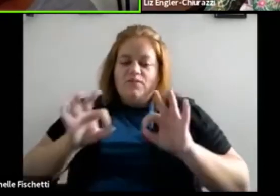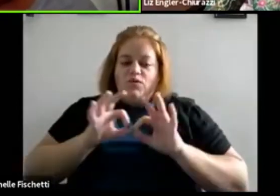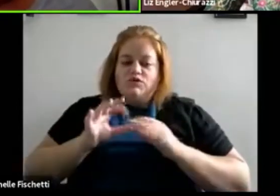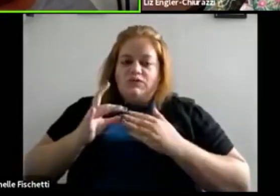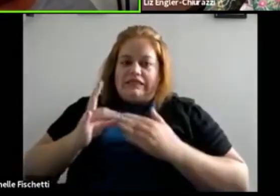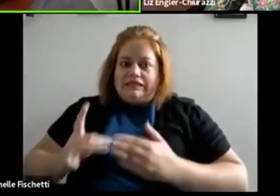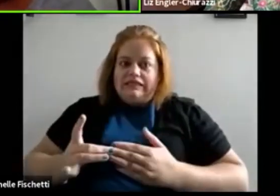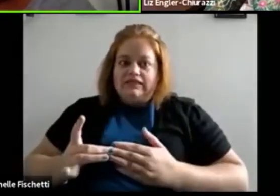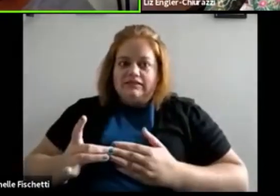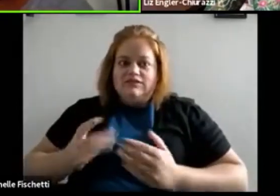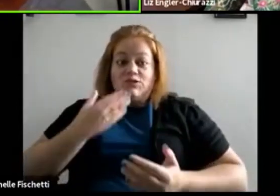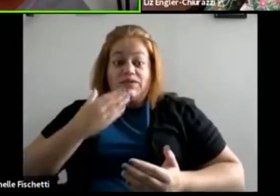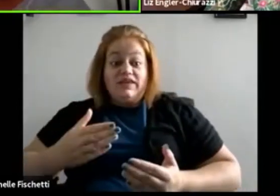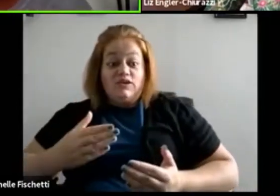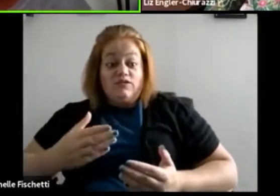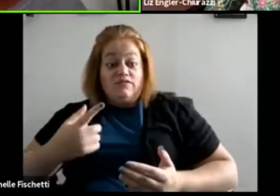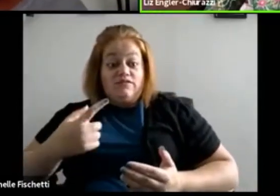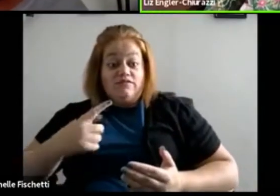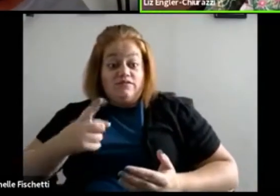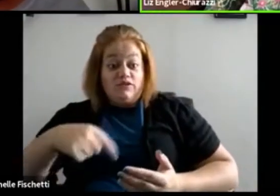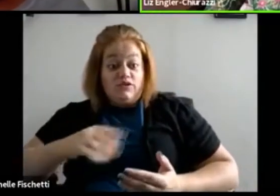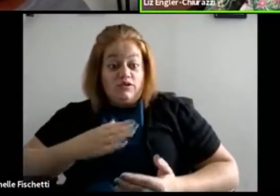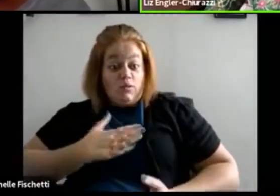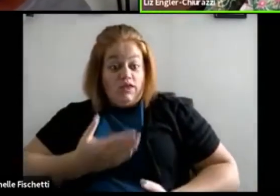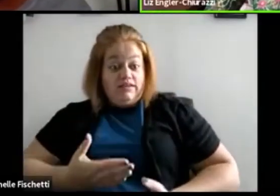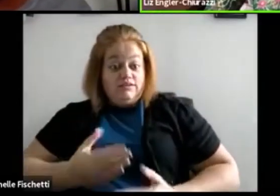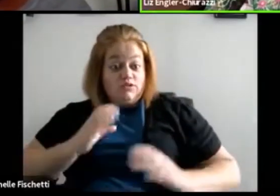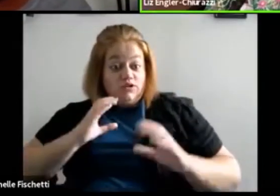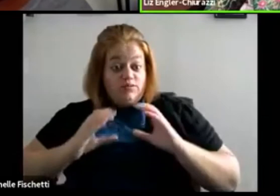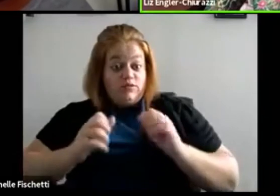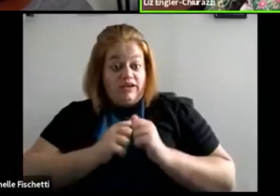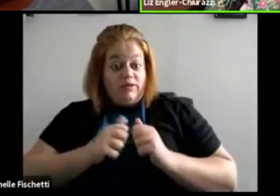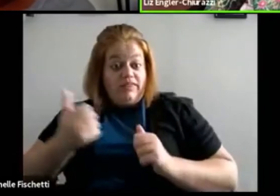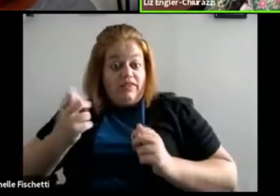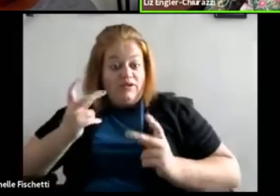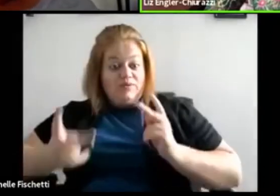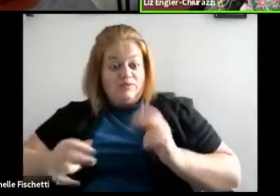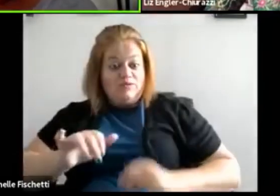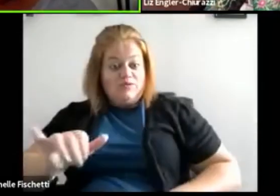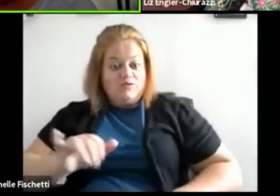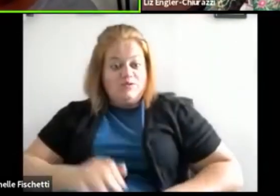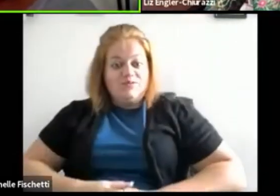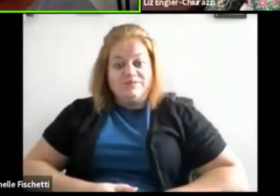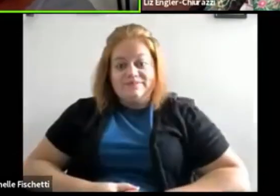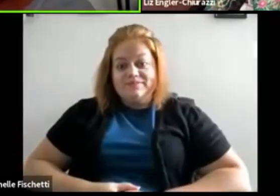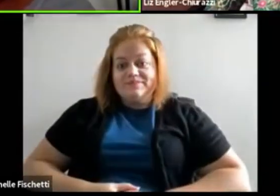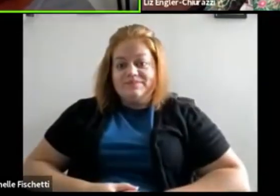opening yourself up to to be that for somebody else. I do know that you have a